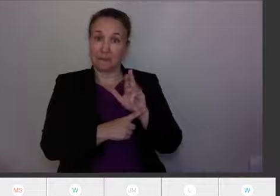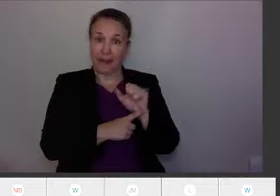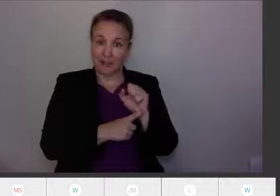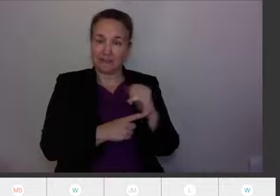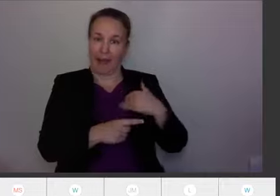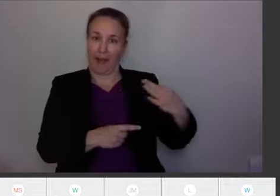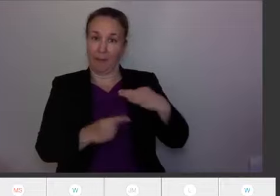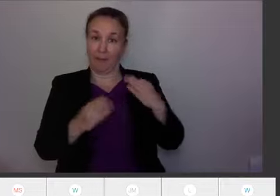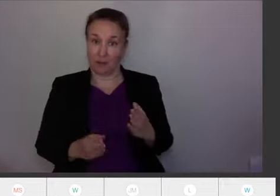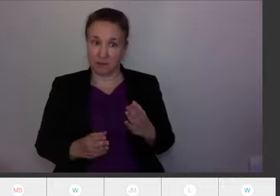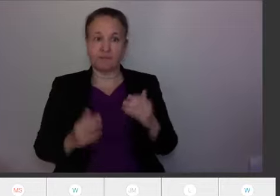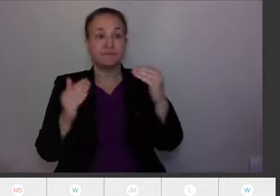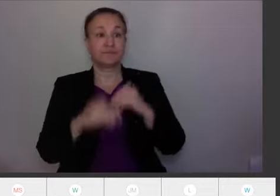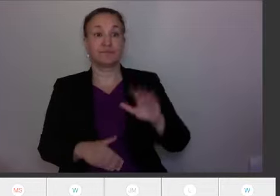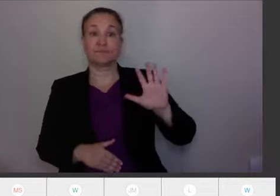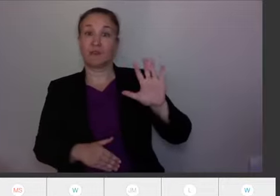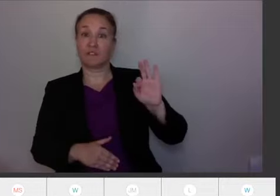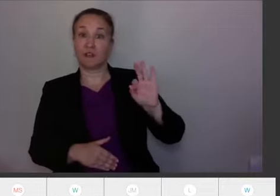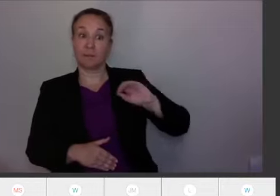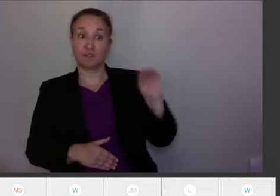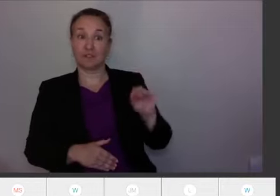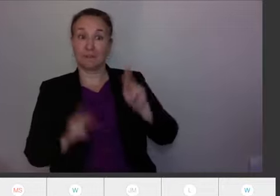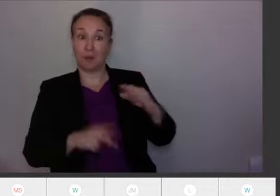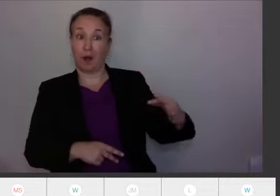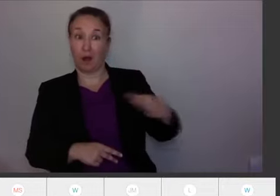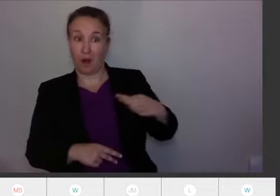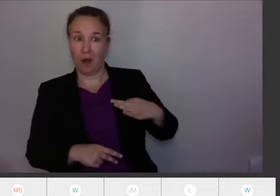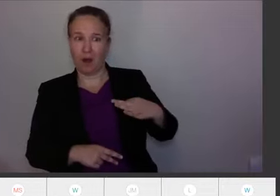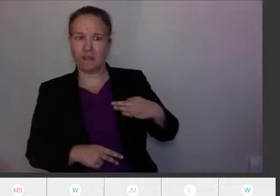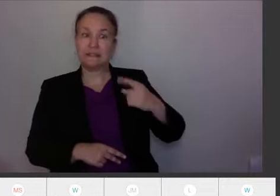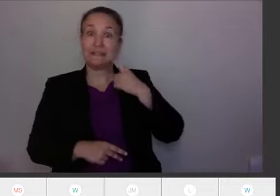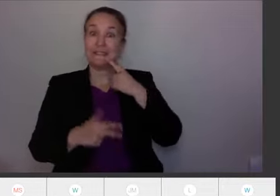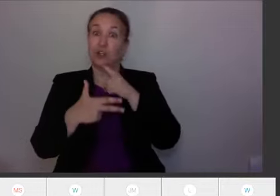59 percent of the applicants indicate that they applied in at least one of the first two